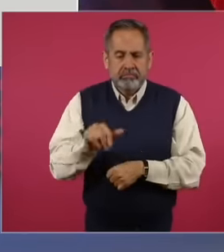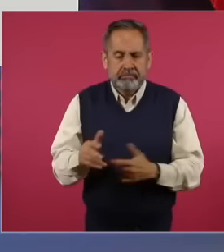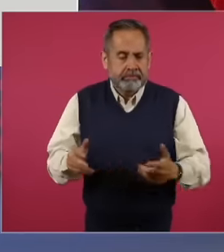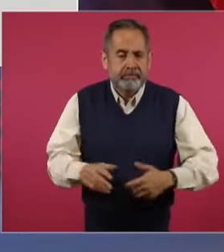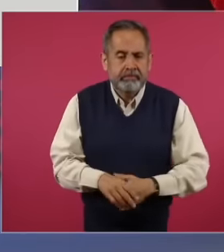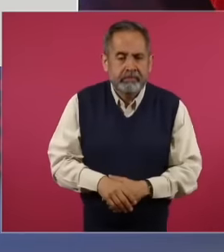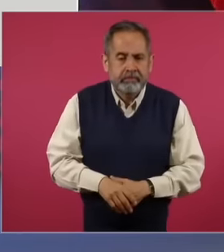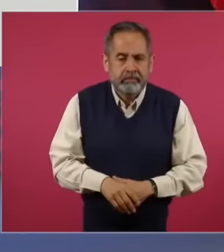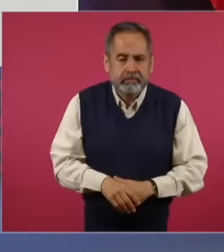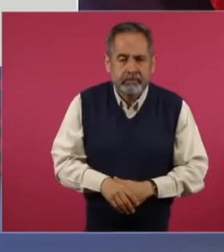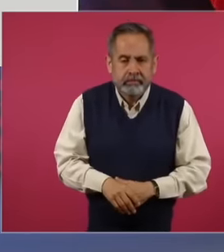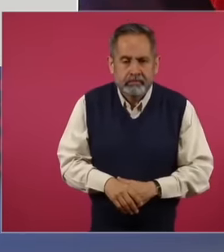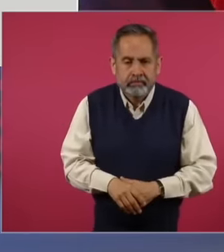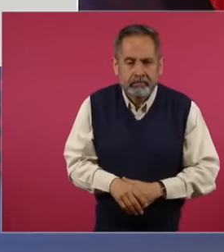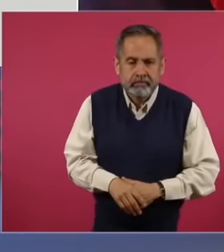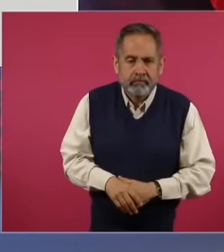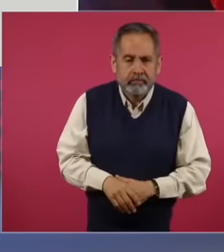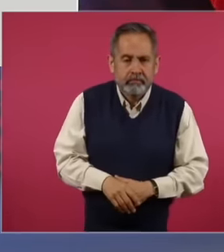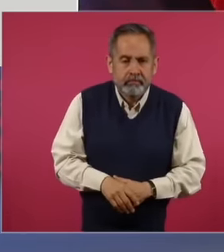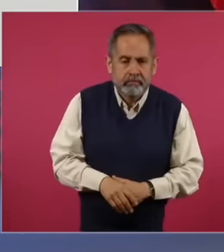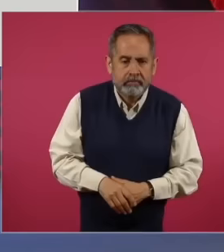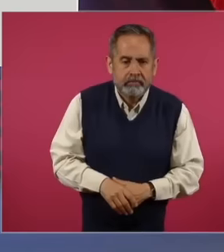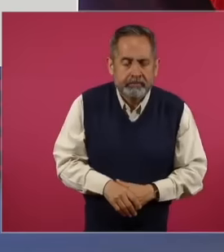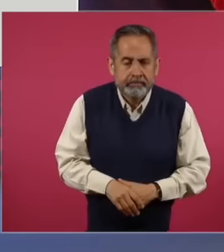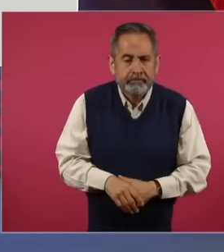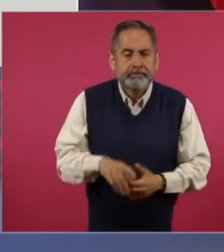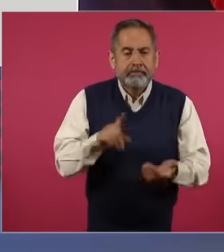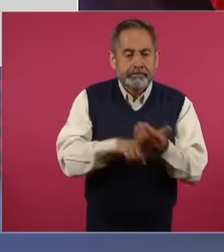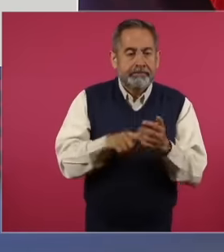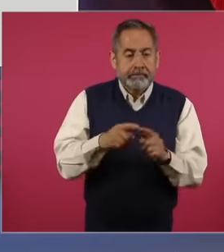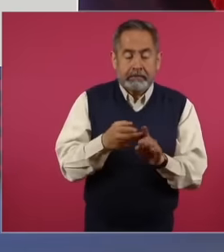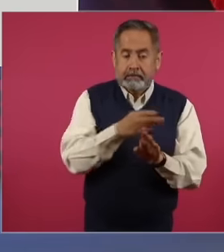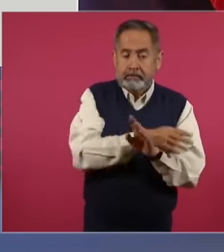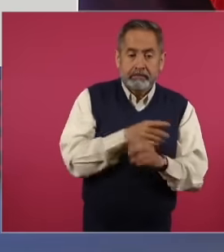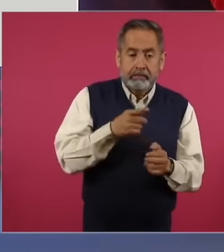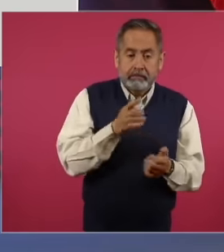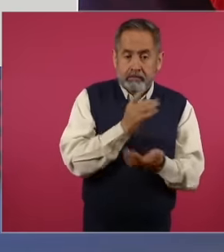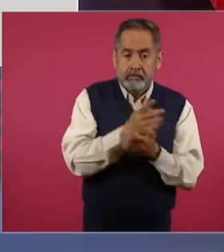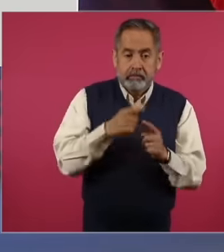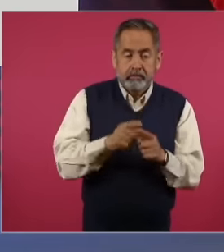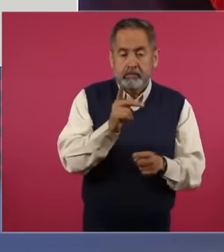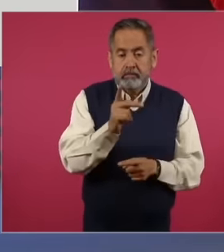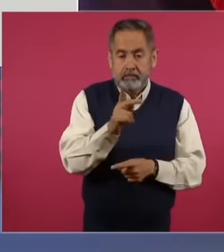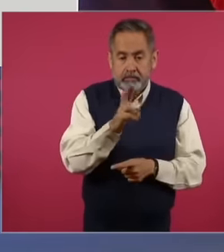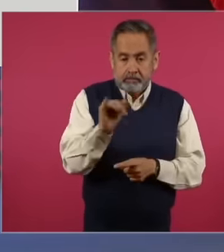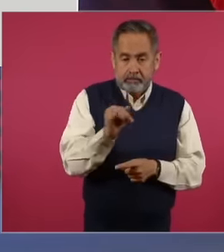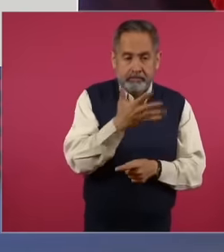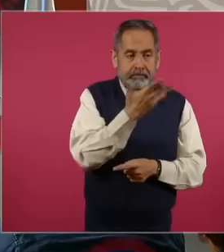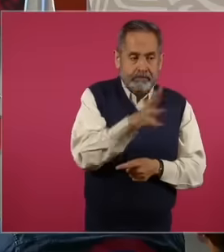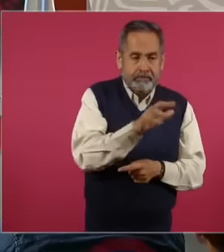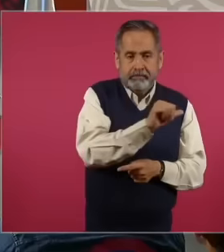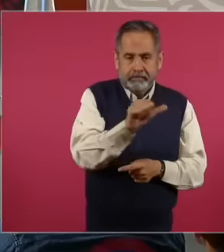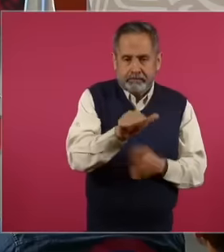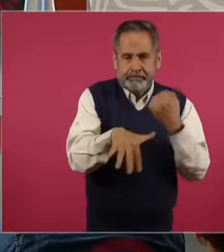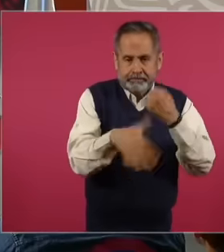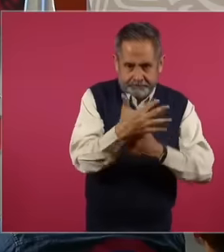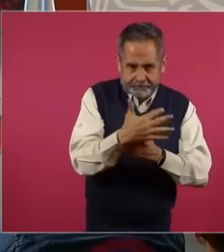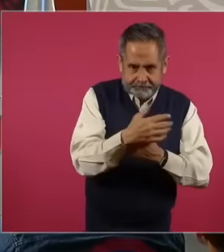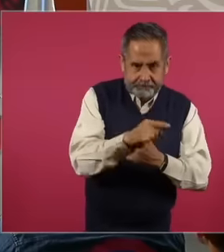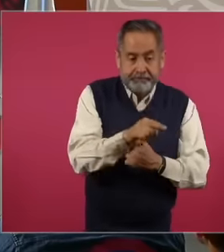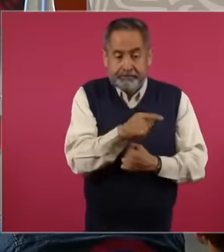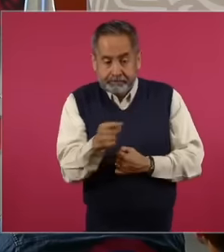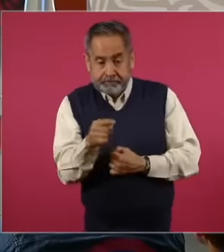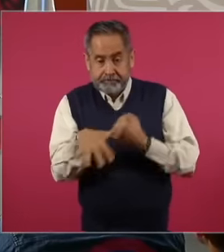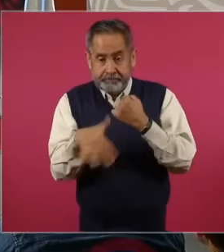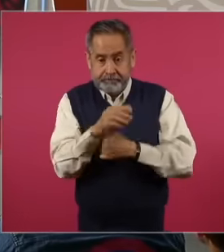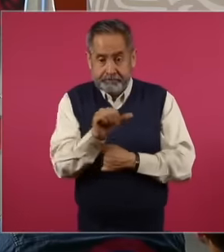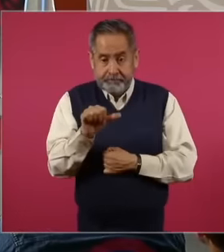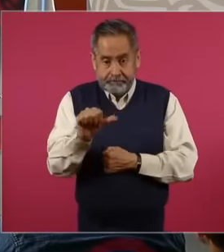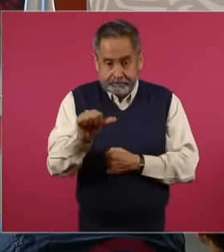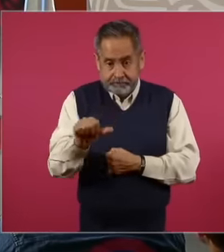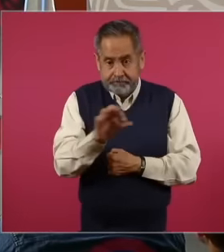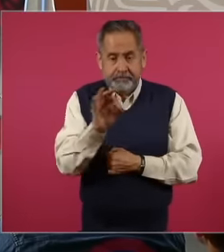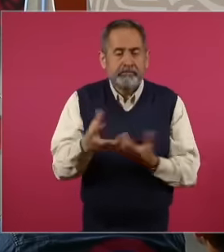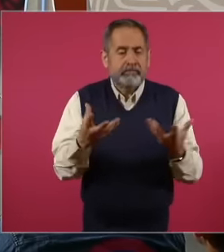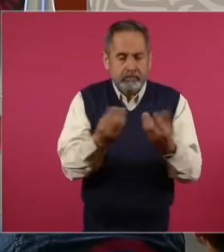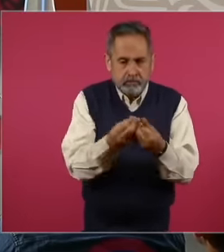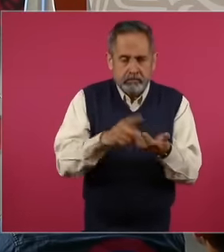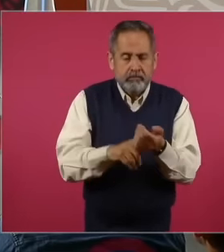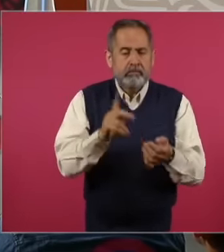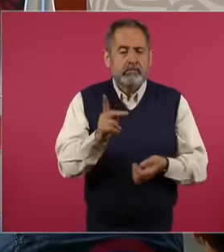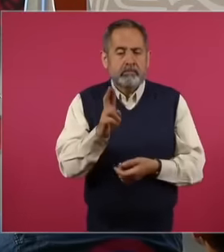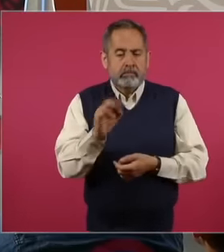more than the first, it was only the pri from 10 to 15 and this one from 15 to 16 was already jointly